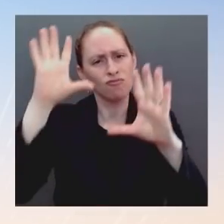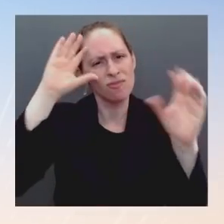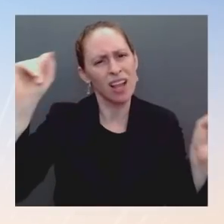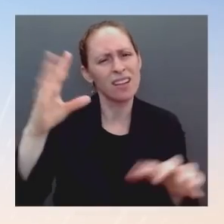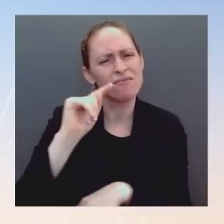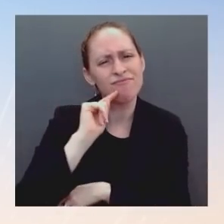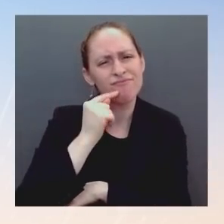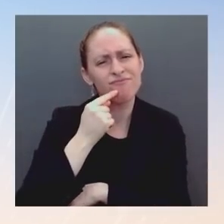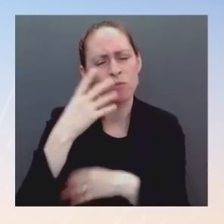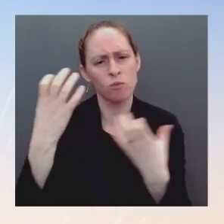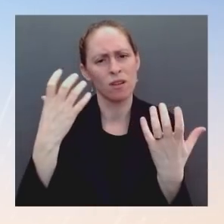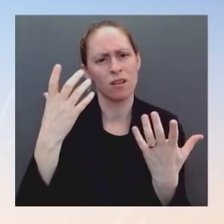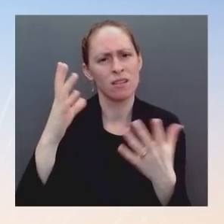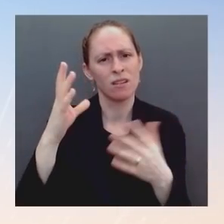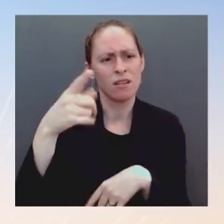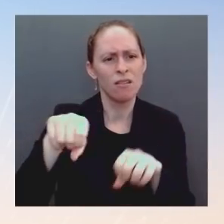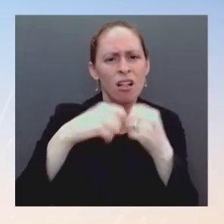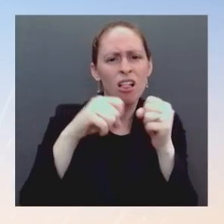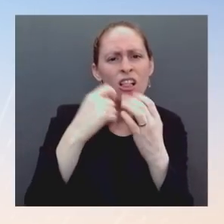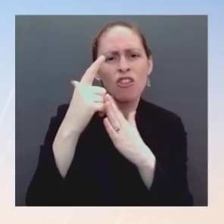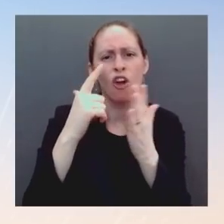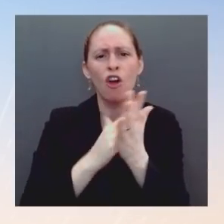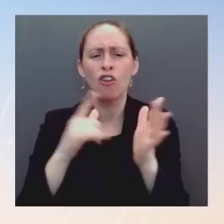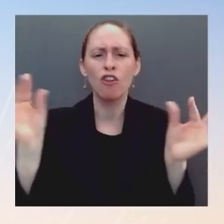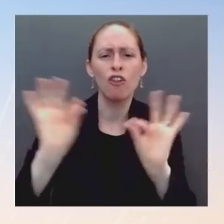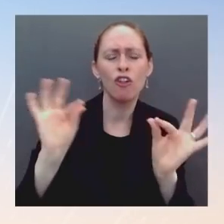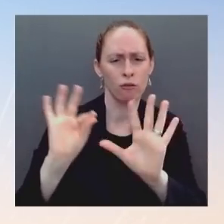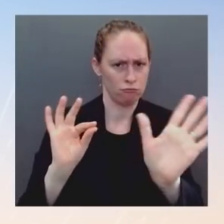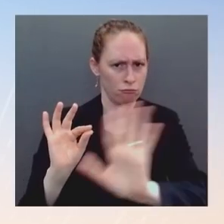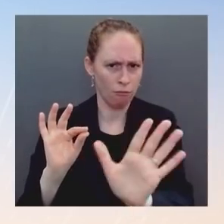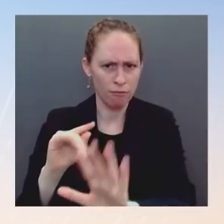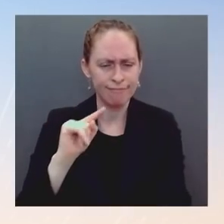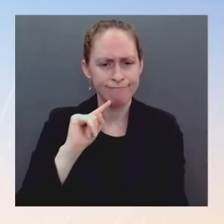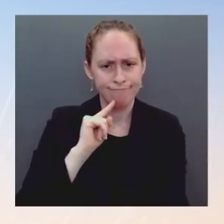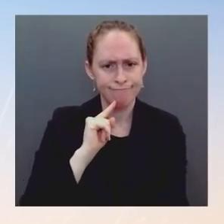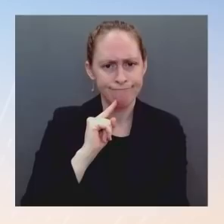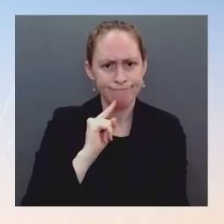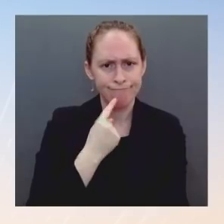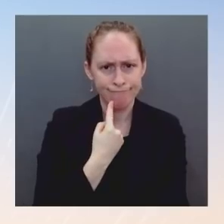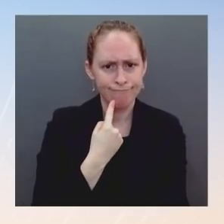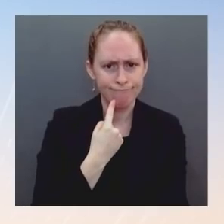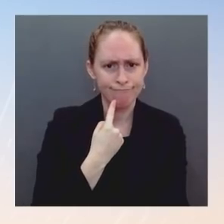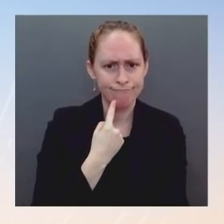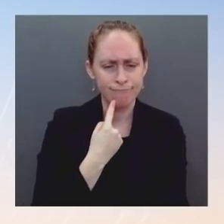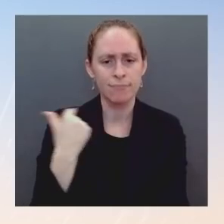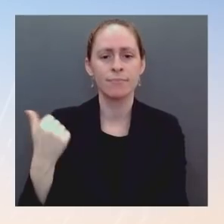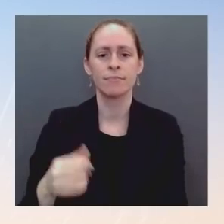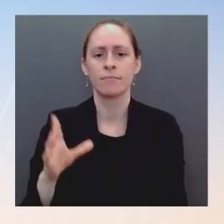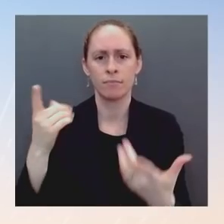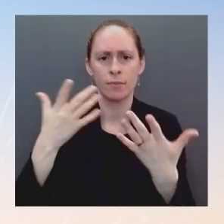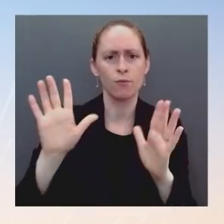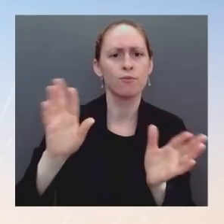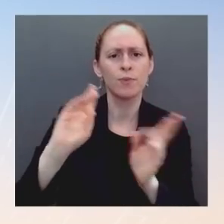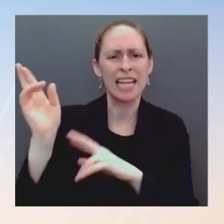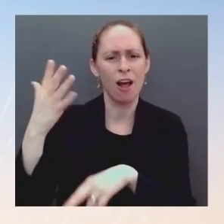has put in place support for strike forces. And the other fact that is never talked about in these Fox packages -- maybe even this one --